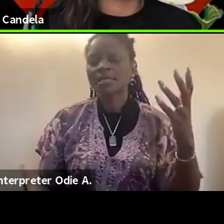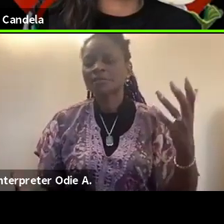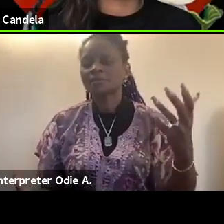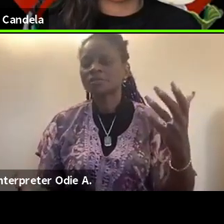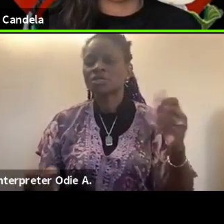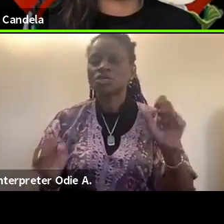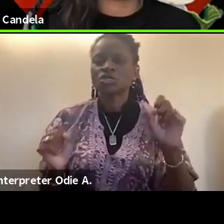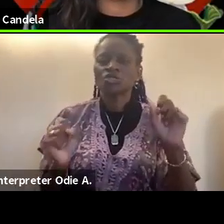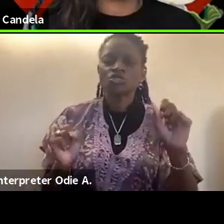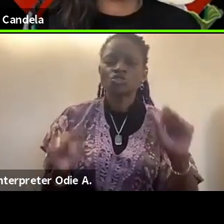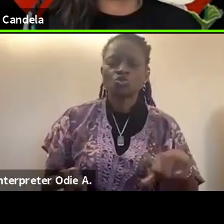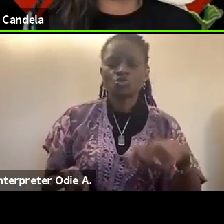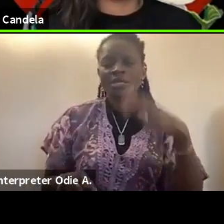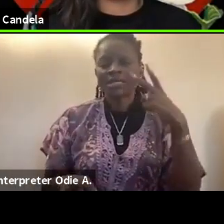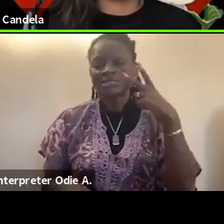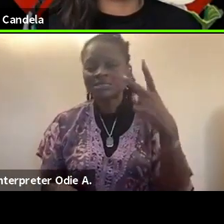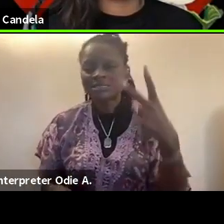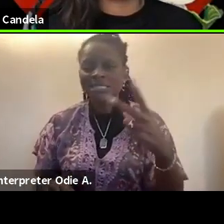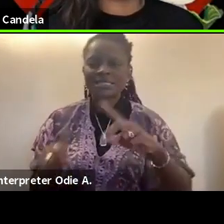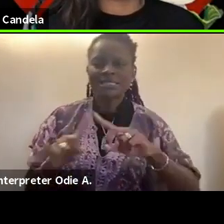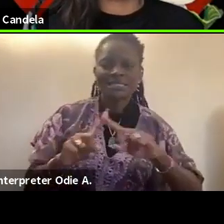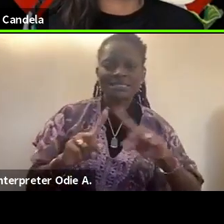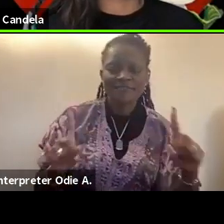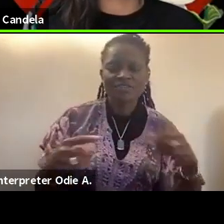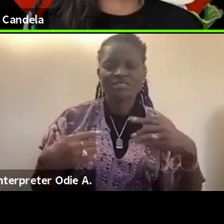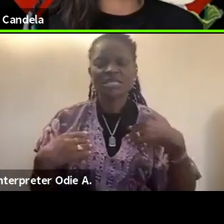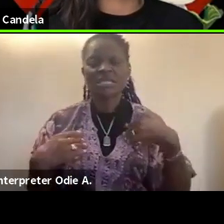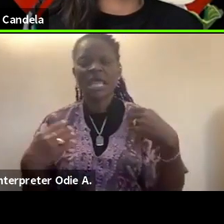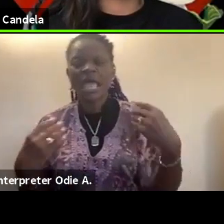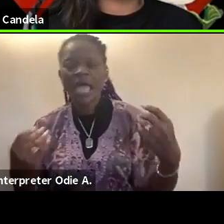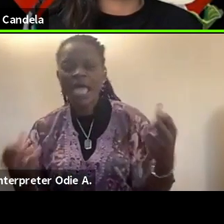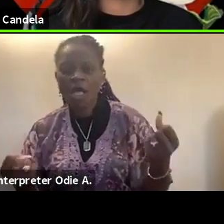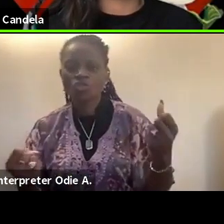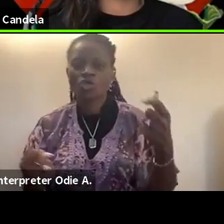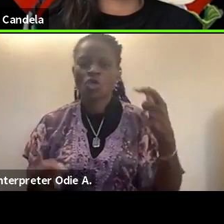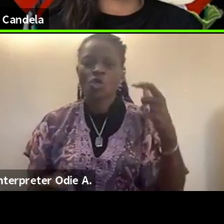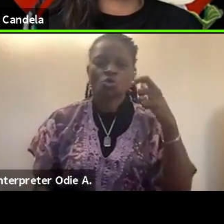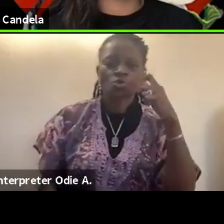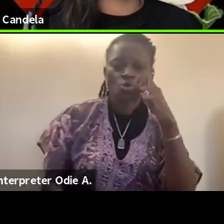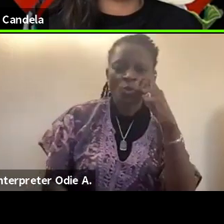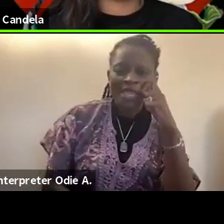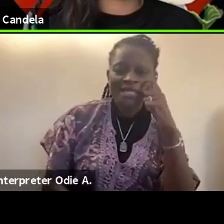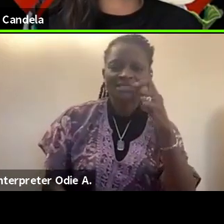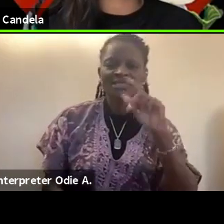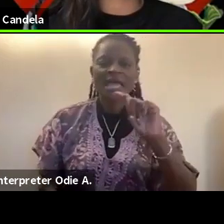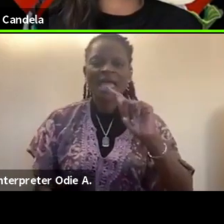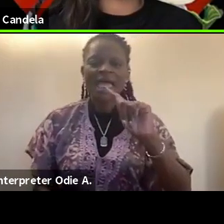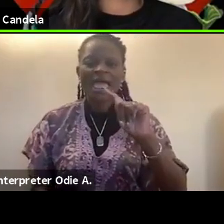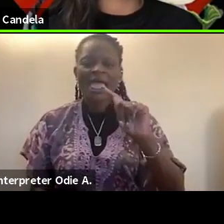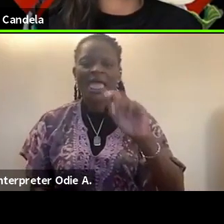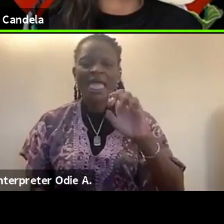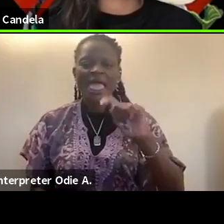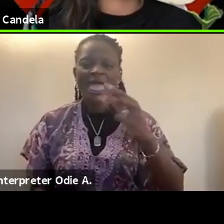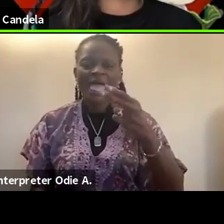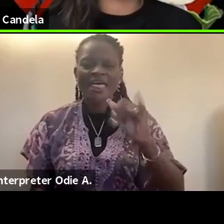markers of health, well being, wealth, race, ethnicity. And it's also described as a process